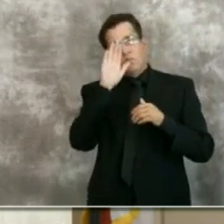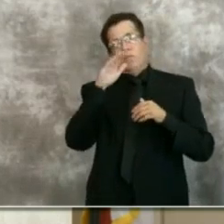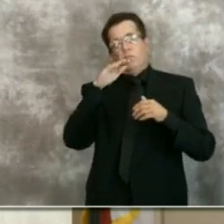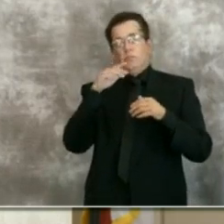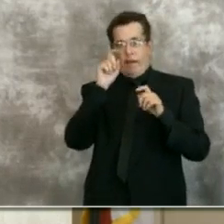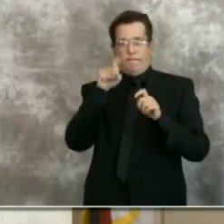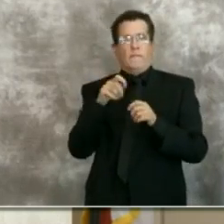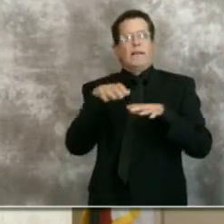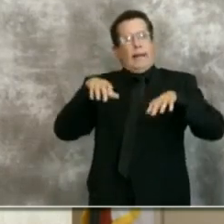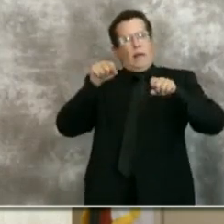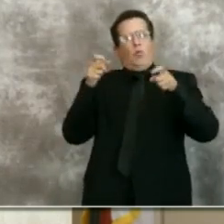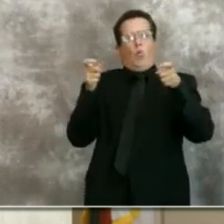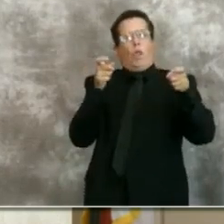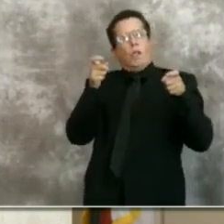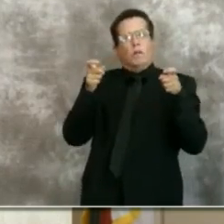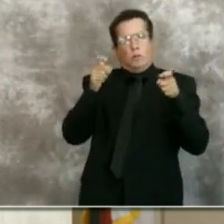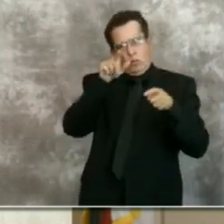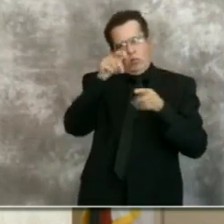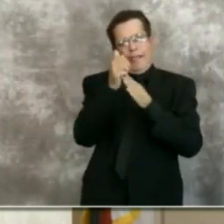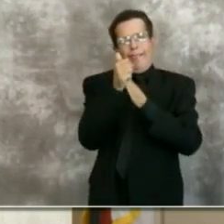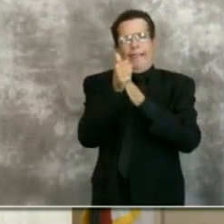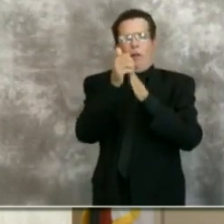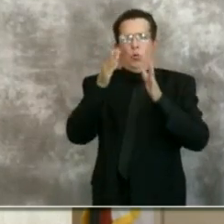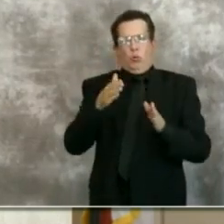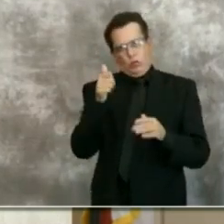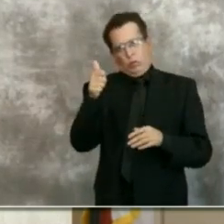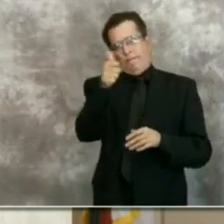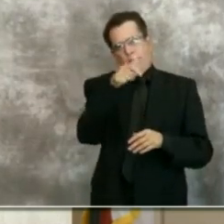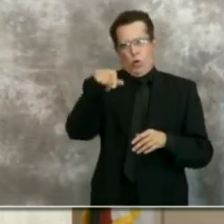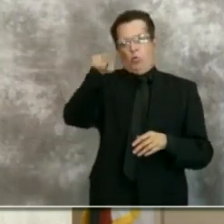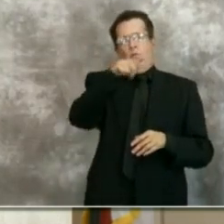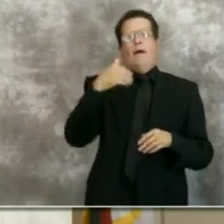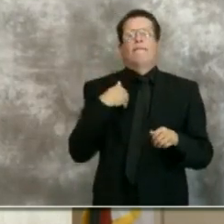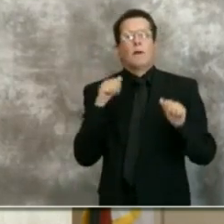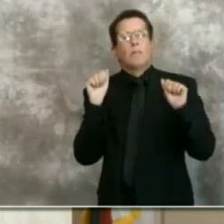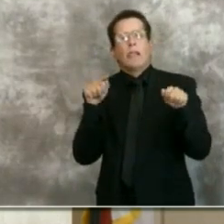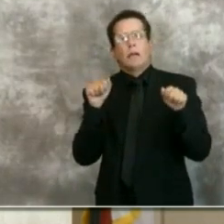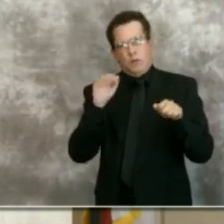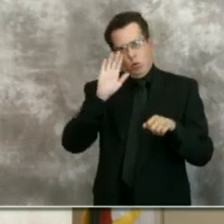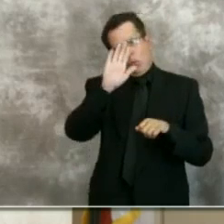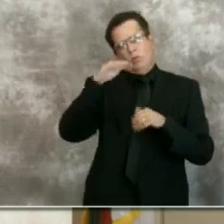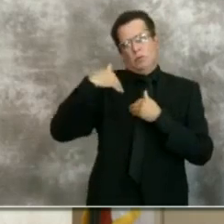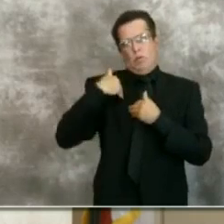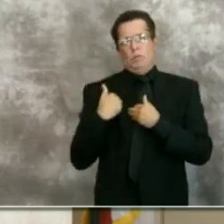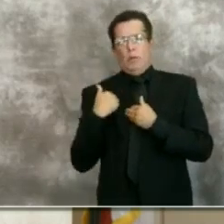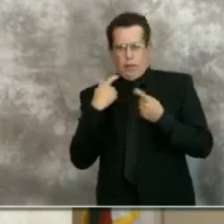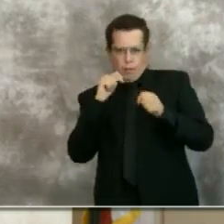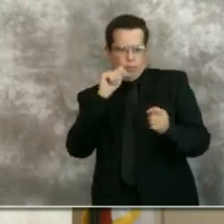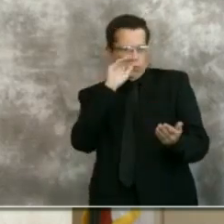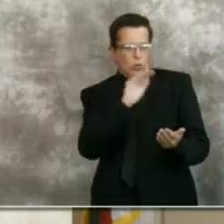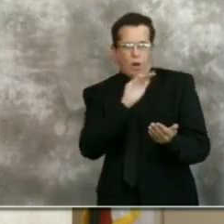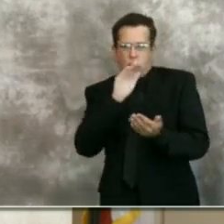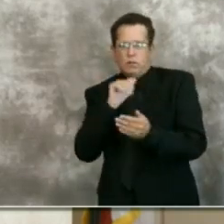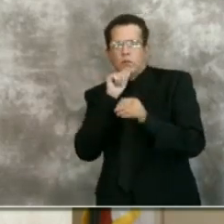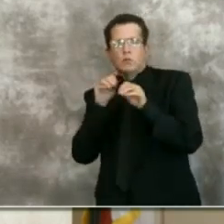BACK OPEN MINUTES COMING UP ON EACH AND EVERY ONE OF US TO PLAY AN ACTIVE ROLE IN TO BE A LEADER. EVERY SINGLE CITY A